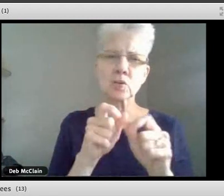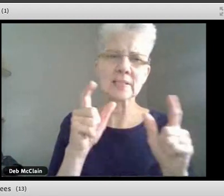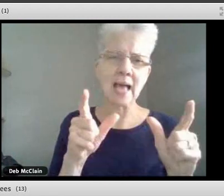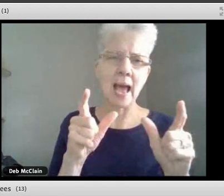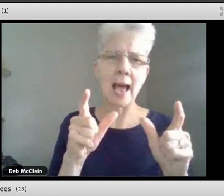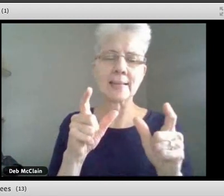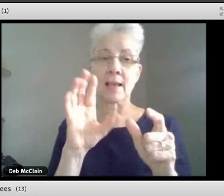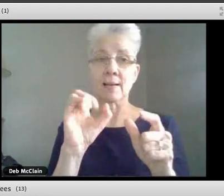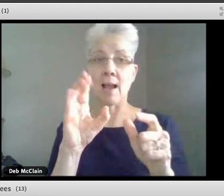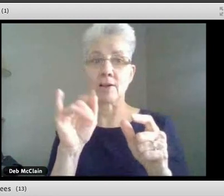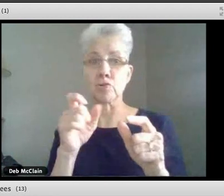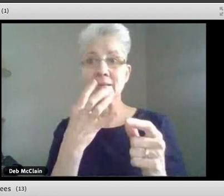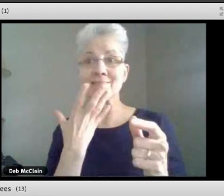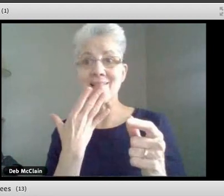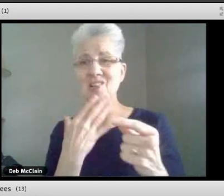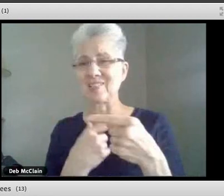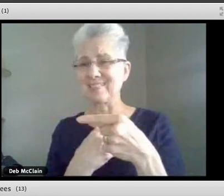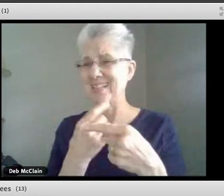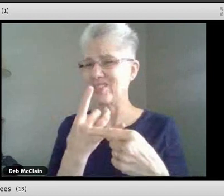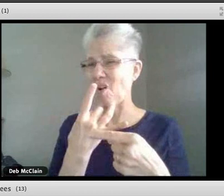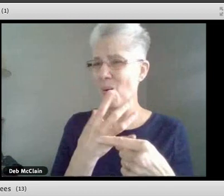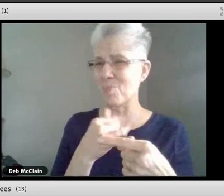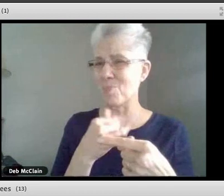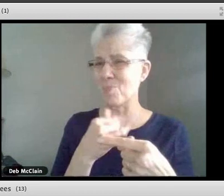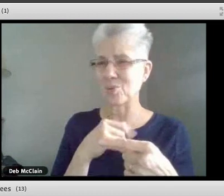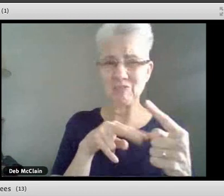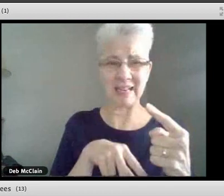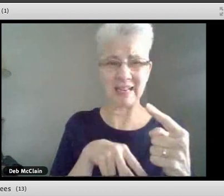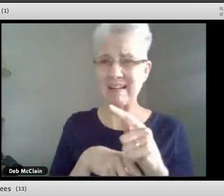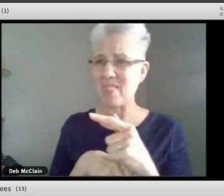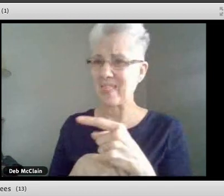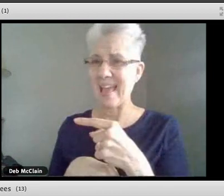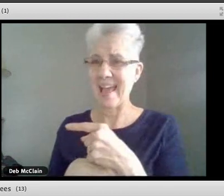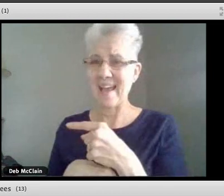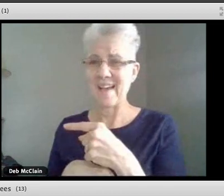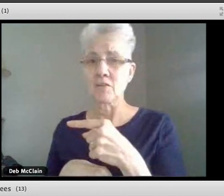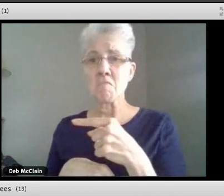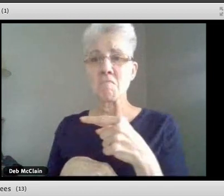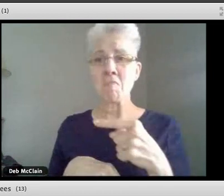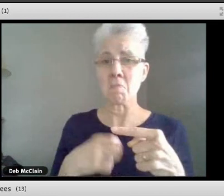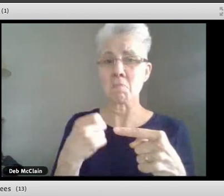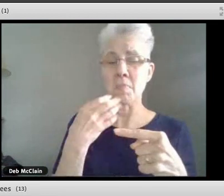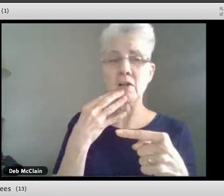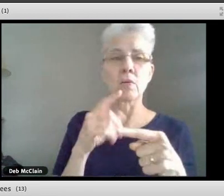You can't read it. The other thing is, you know, make sure your navigation is accessible.